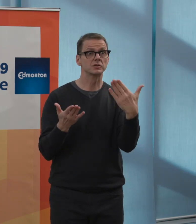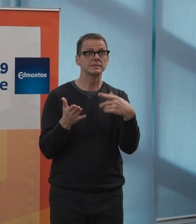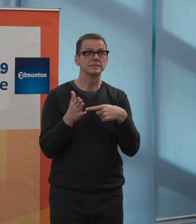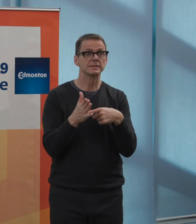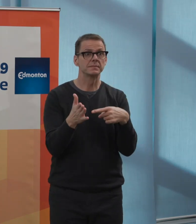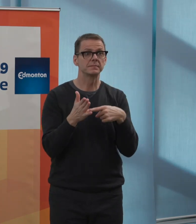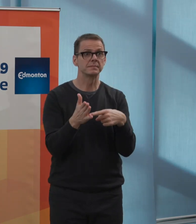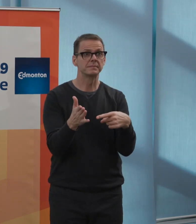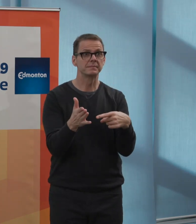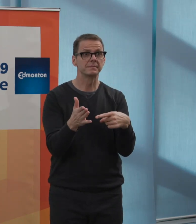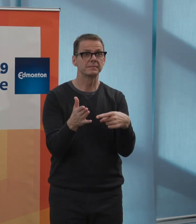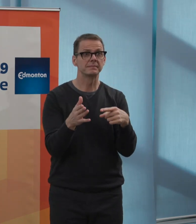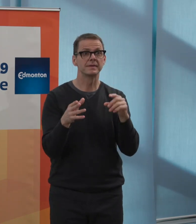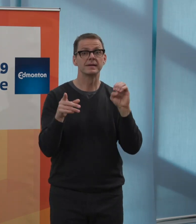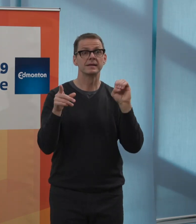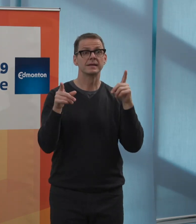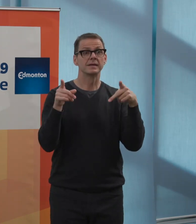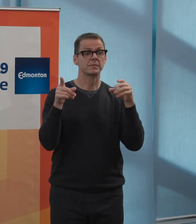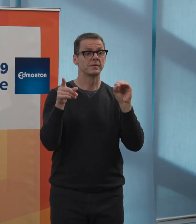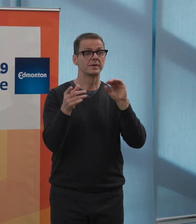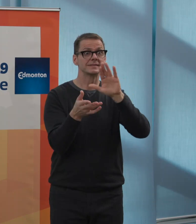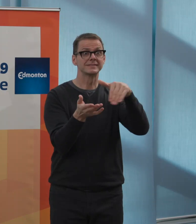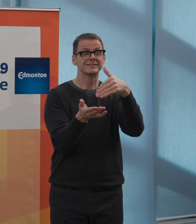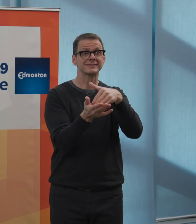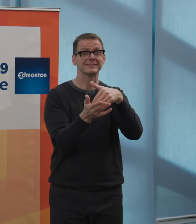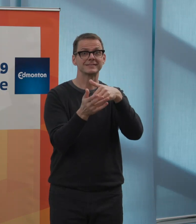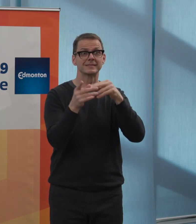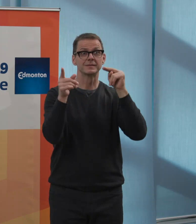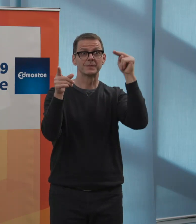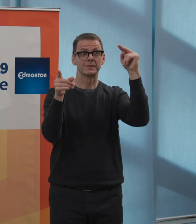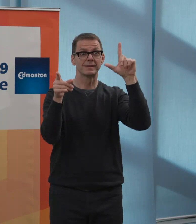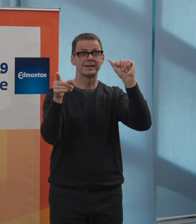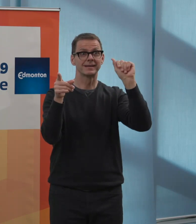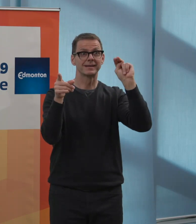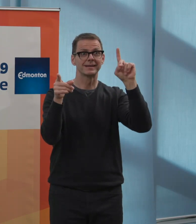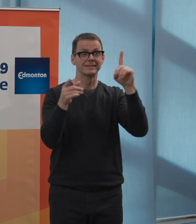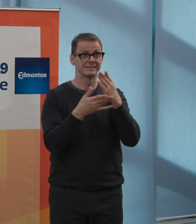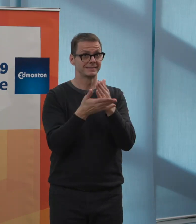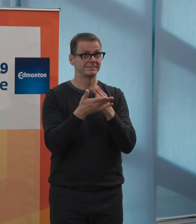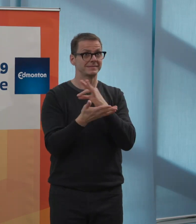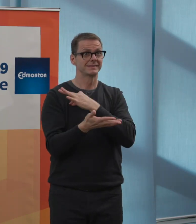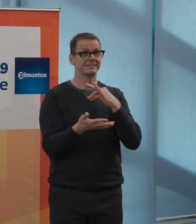resulted in redeployment of staff to support that in terms of numbers don't